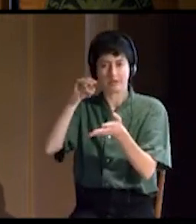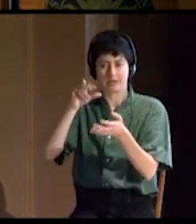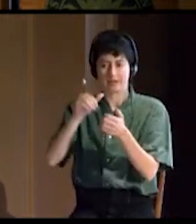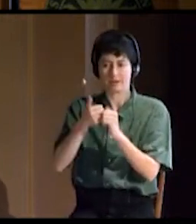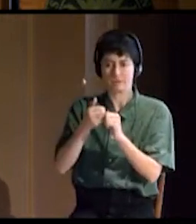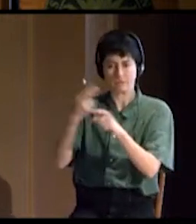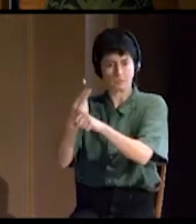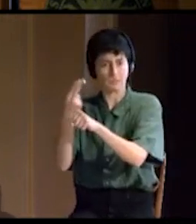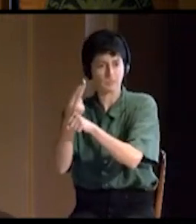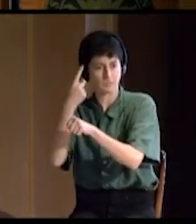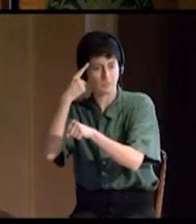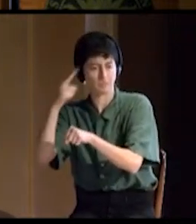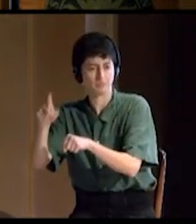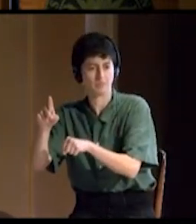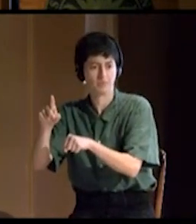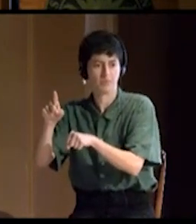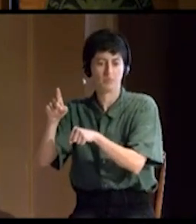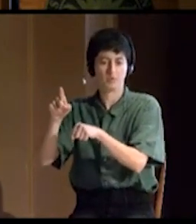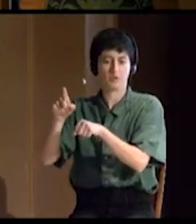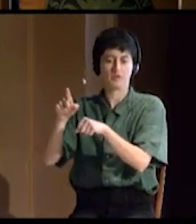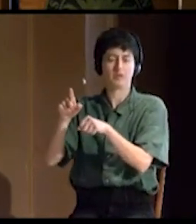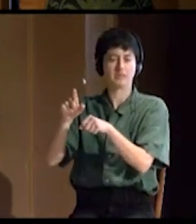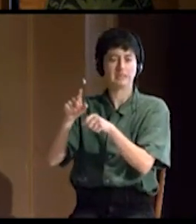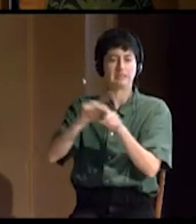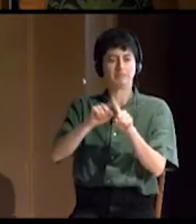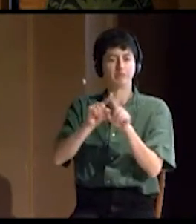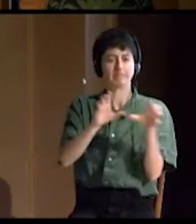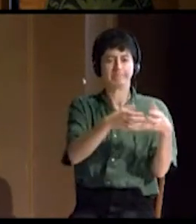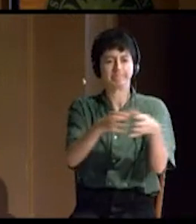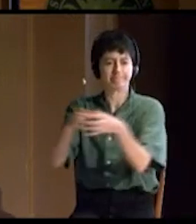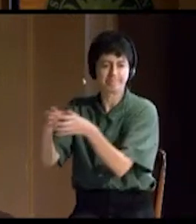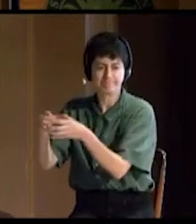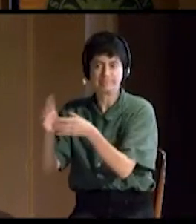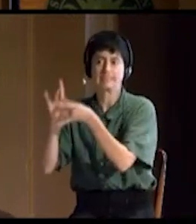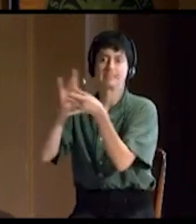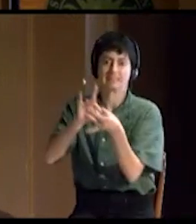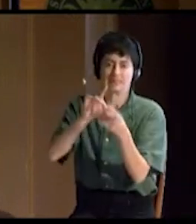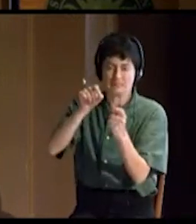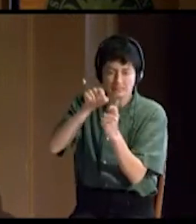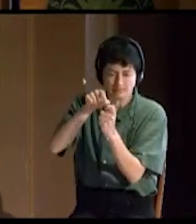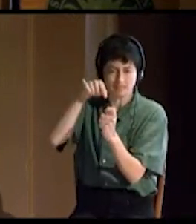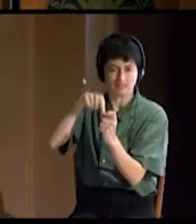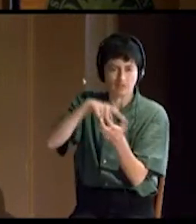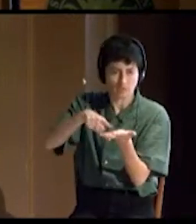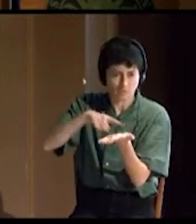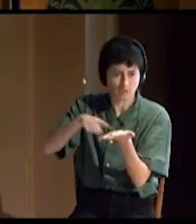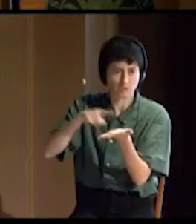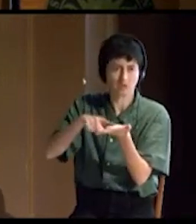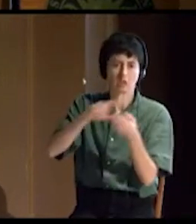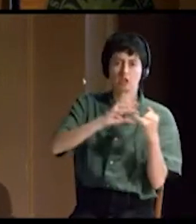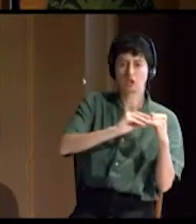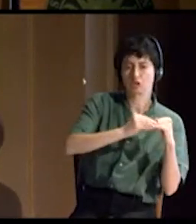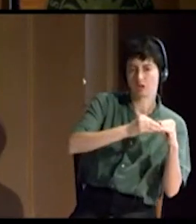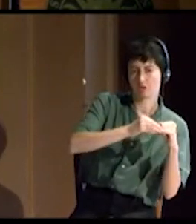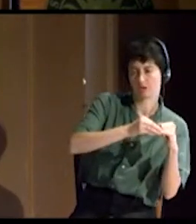and the plum genus. I think we're all now realizing that the climate crisis is intricately tied up